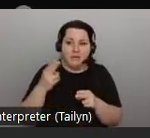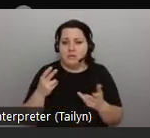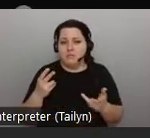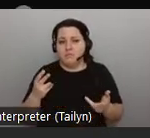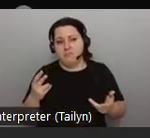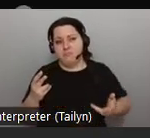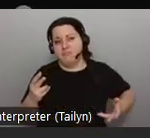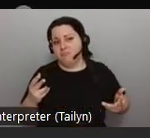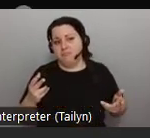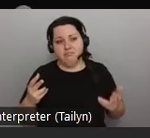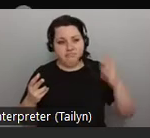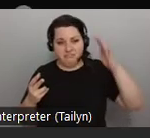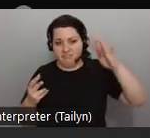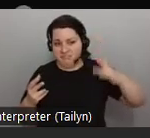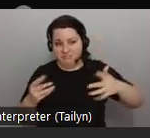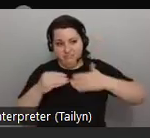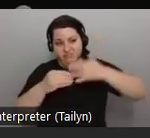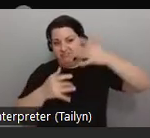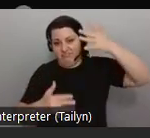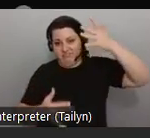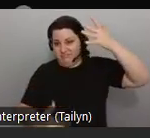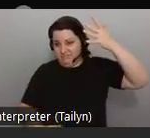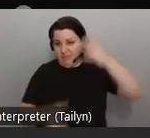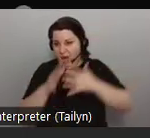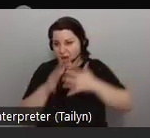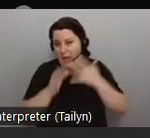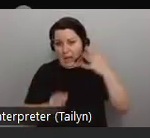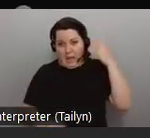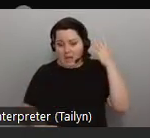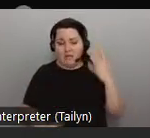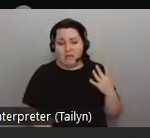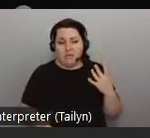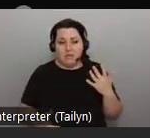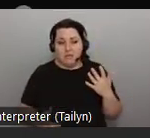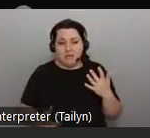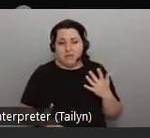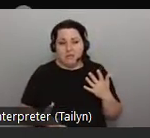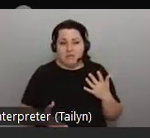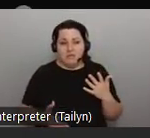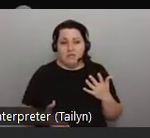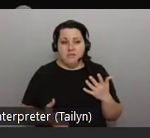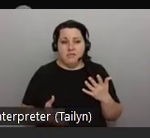two, as a normal paragraph, I can make it act as a title, there's umpteen number of options here